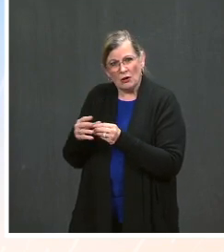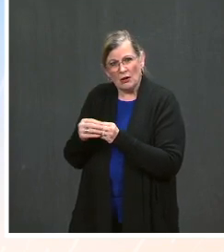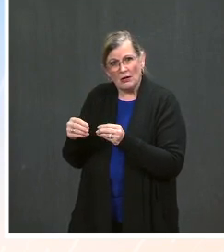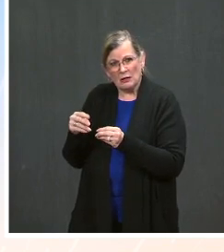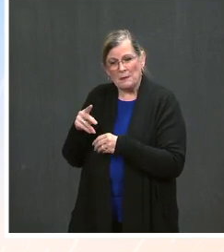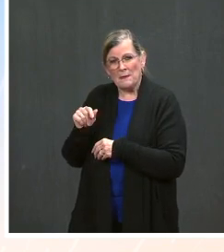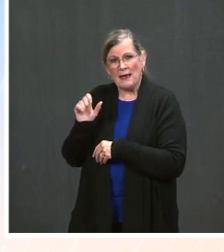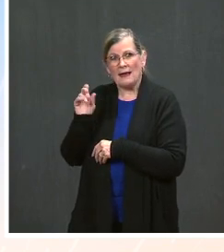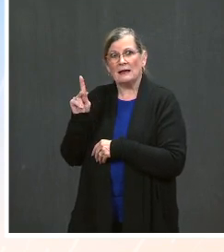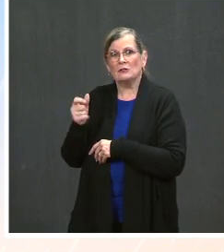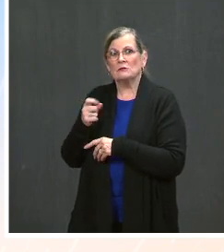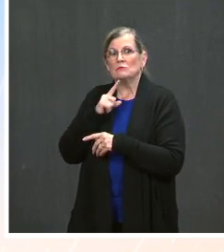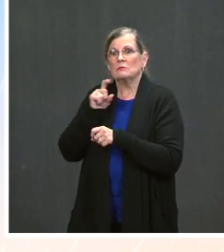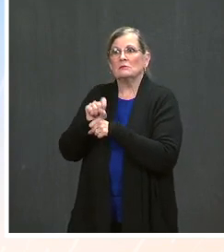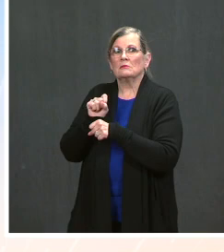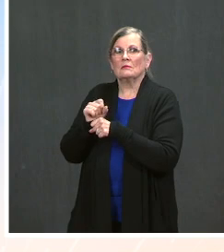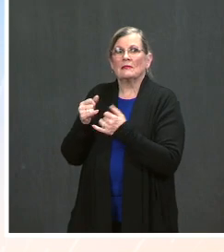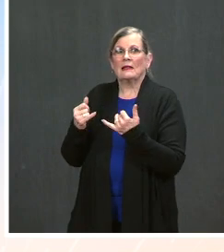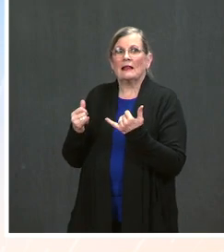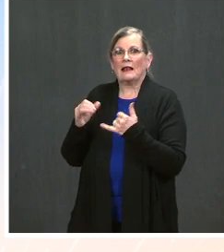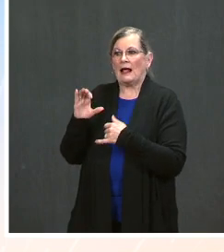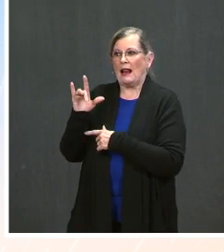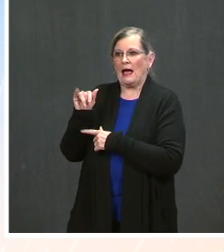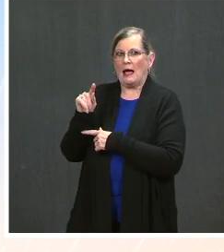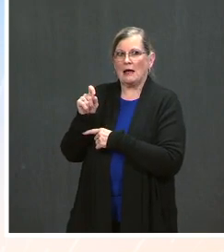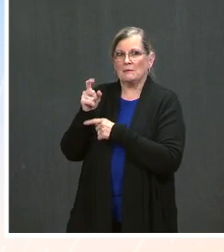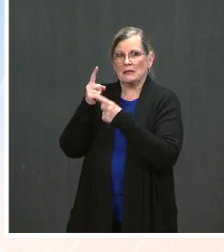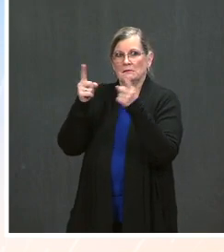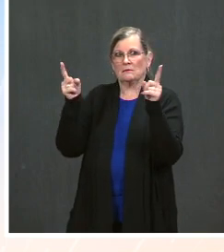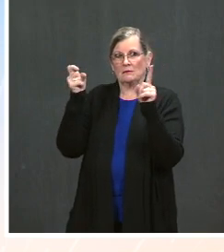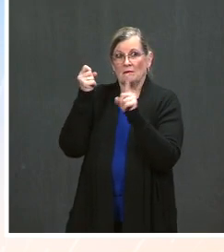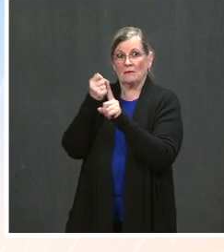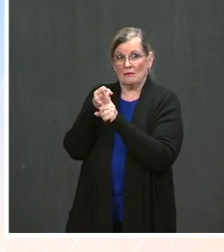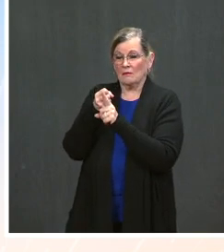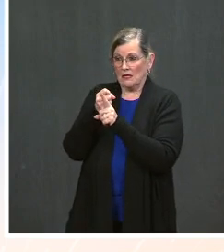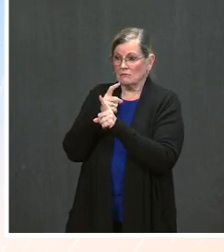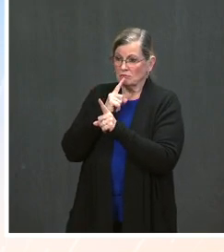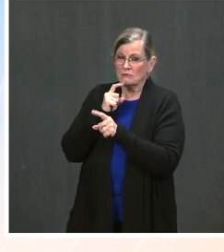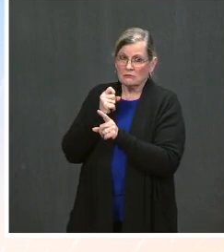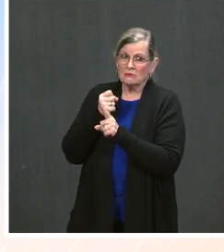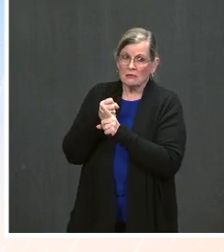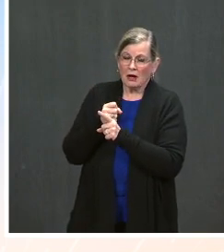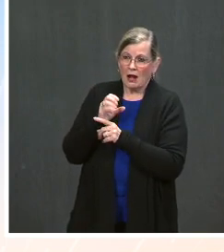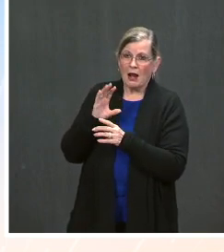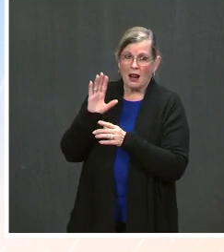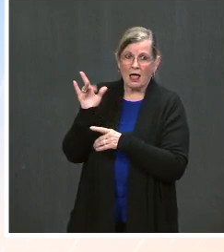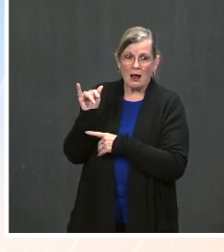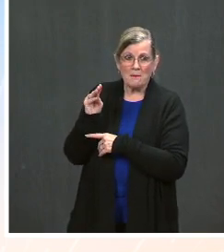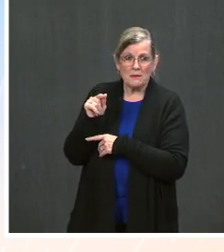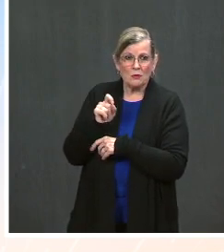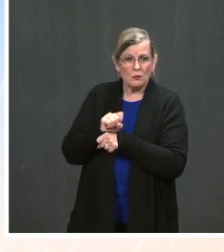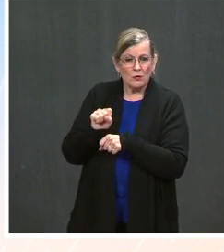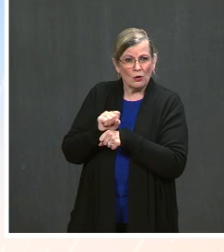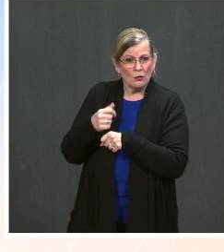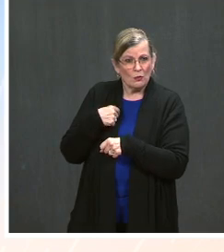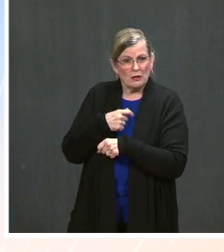and there is a lot of work in there that is going to help revolutionize the clean energy jobs market.